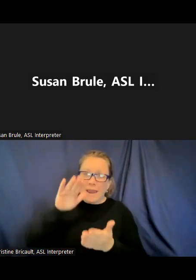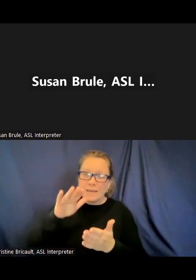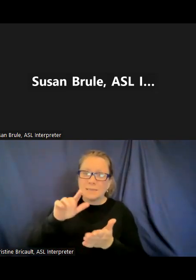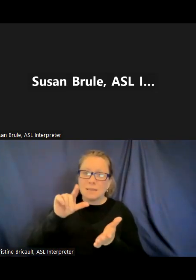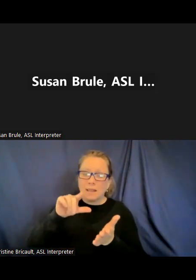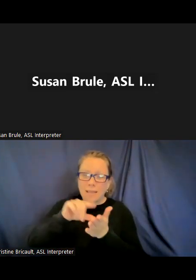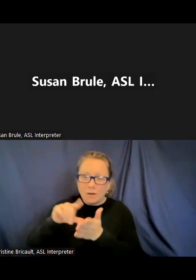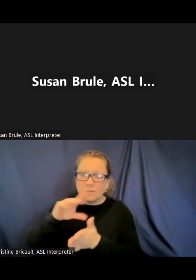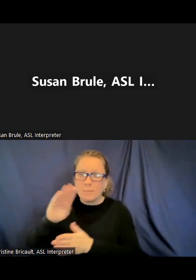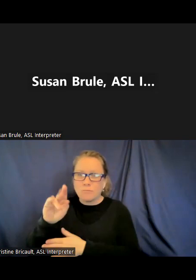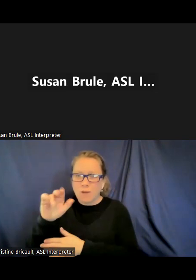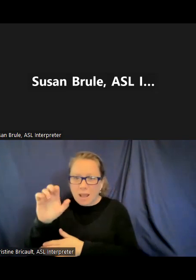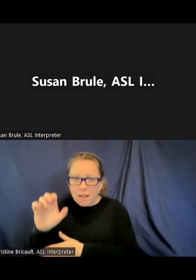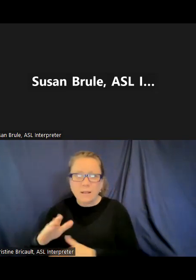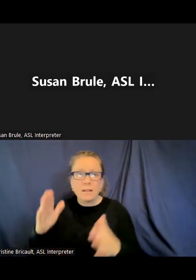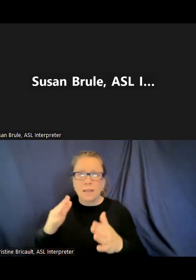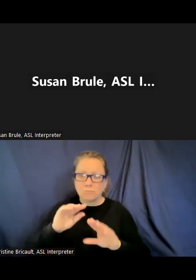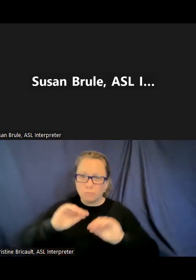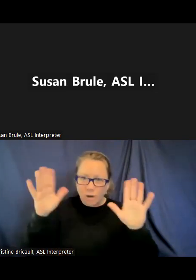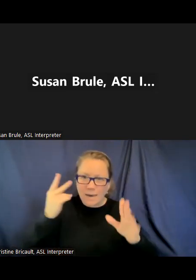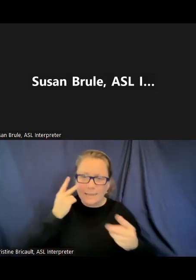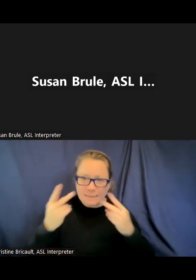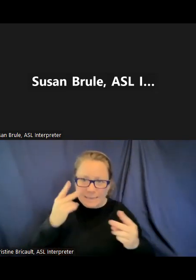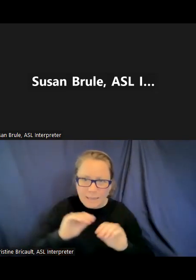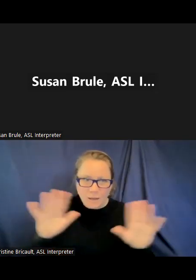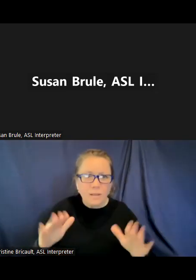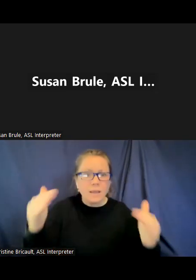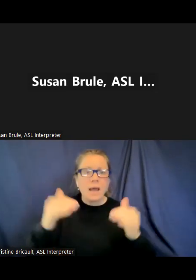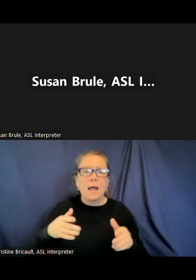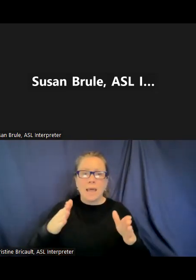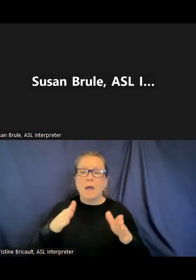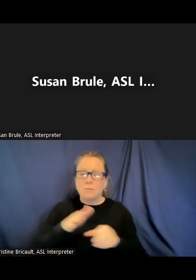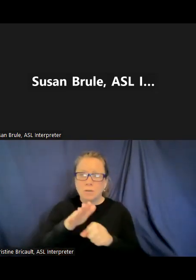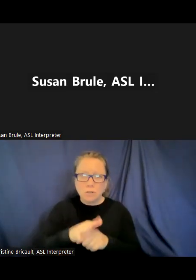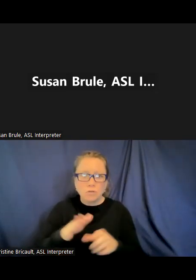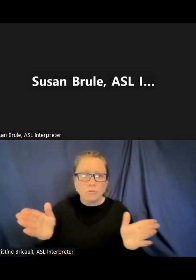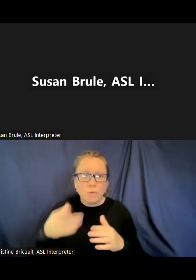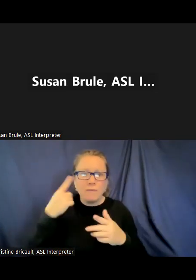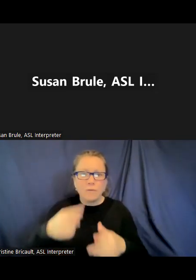Allow sufficient room for wheelchairs to navigate meeting rooms, break rooms, and other seating areas.